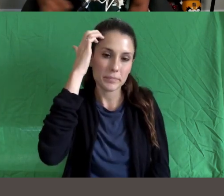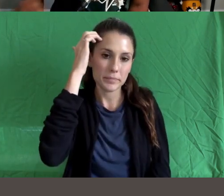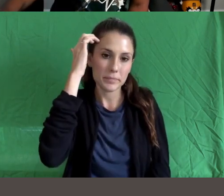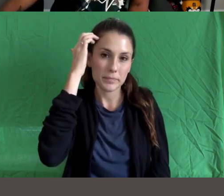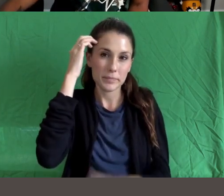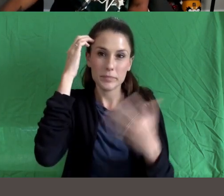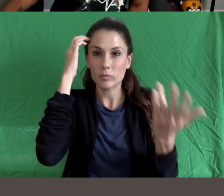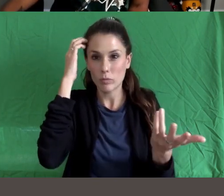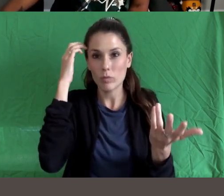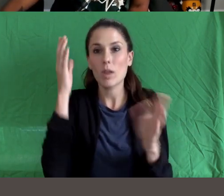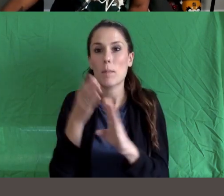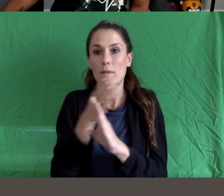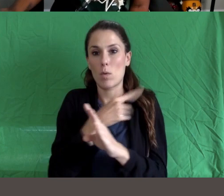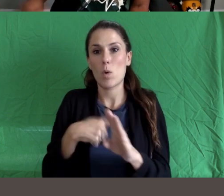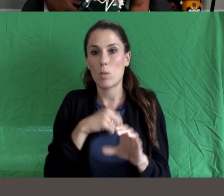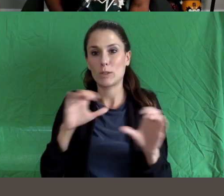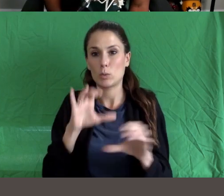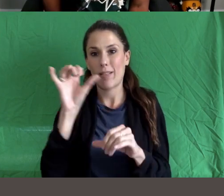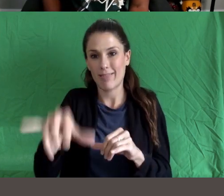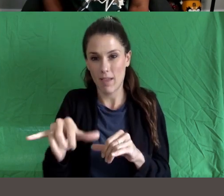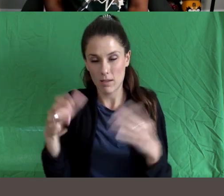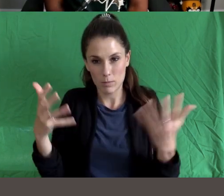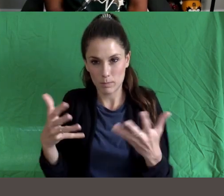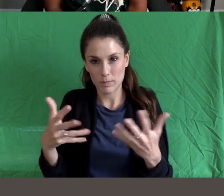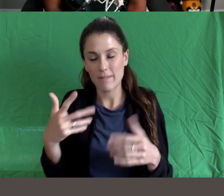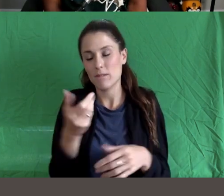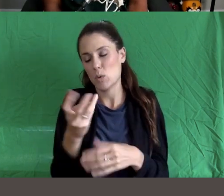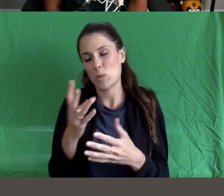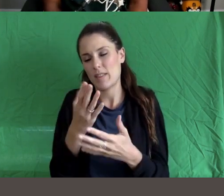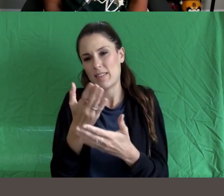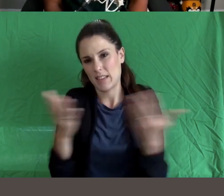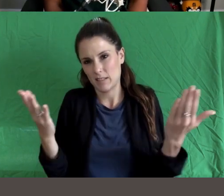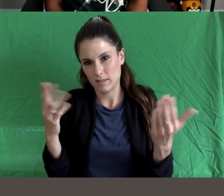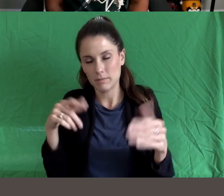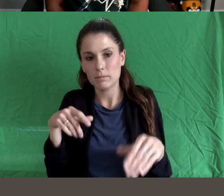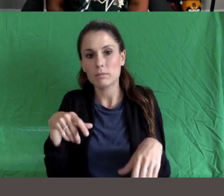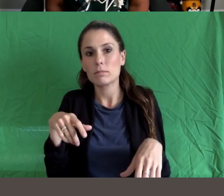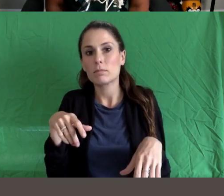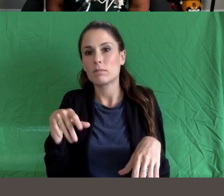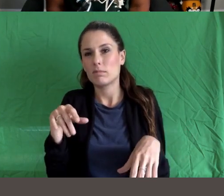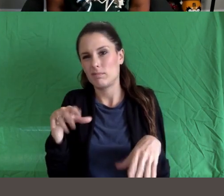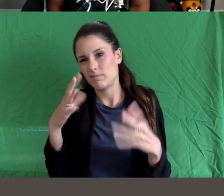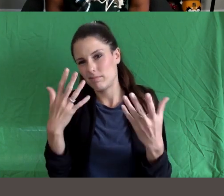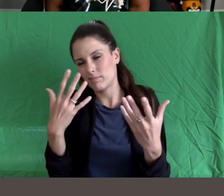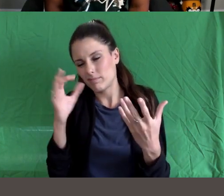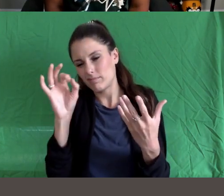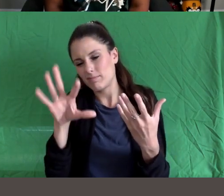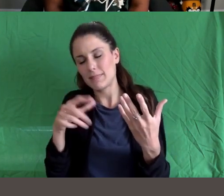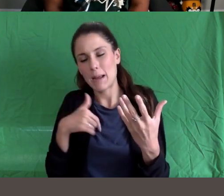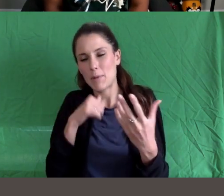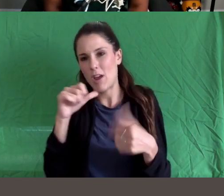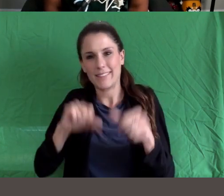But before we do that, I have a few disclaimers. One, I'm not a scientist. I know I brought up a